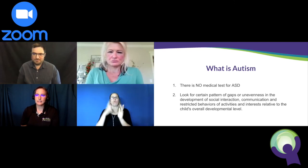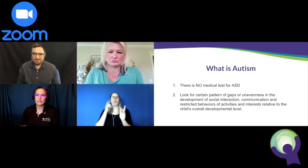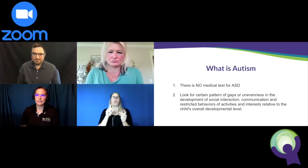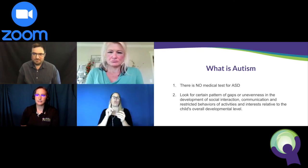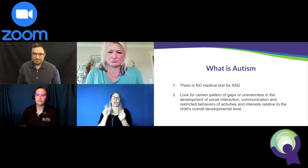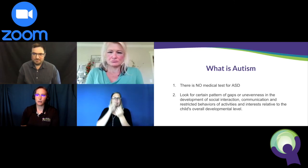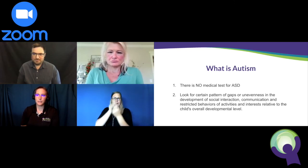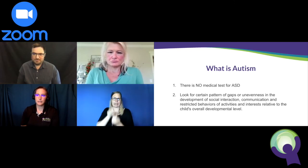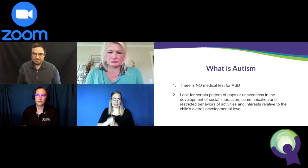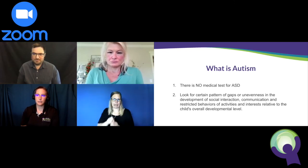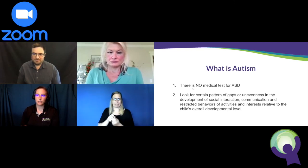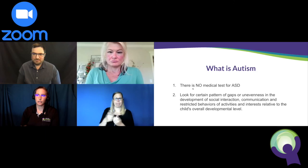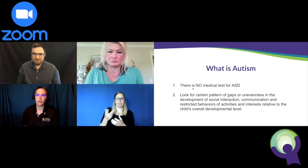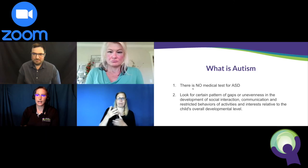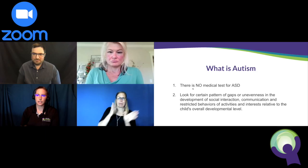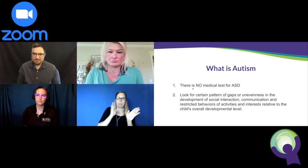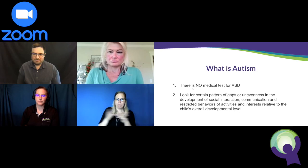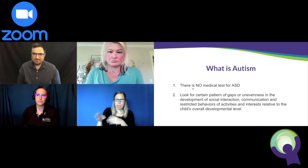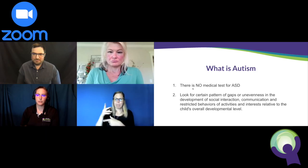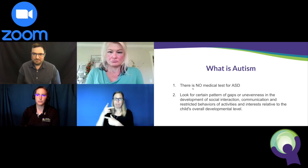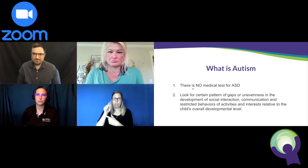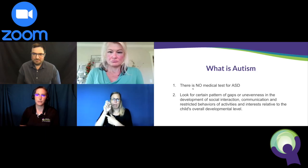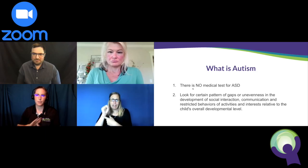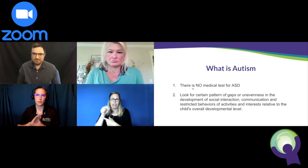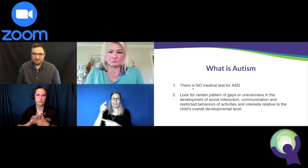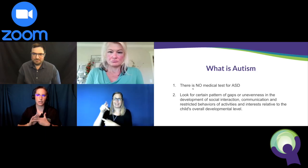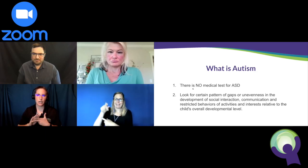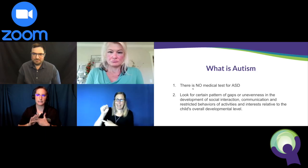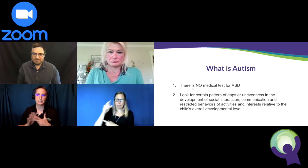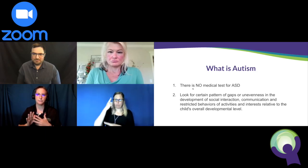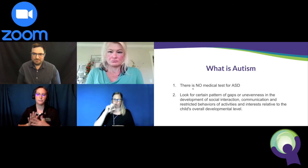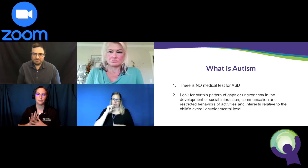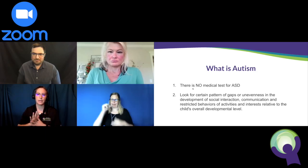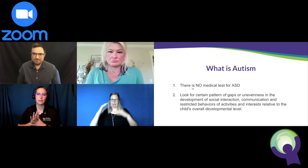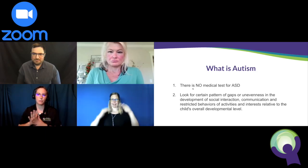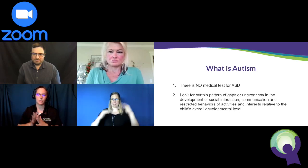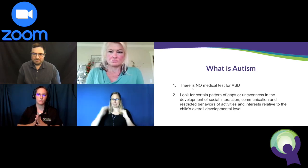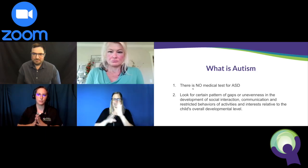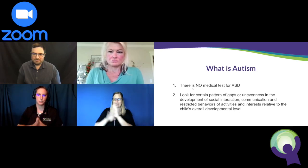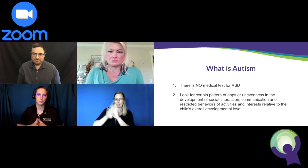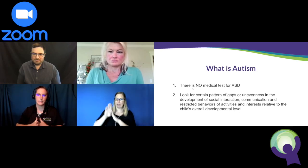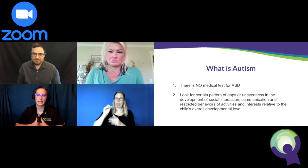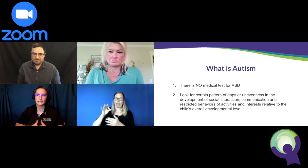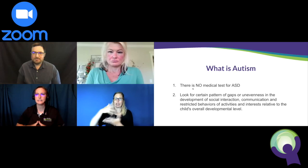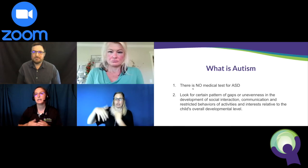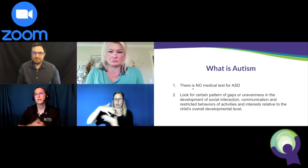in the development of social interaction. So there's three parts to autism, when we're observing kids and we're